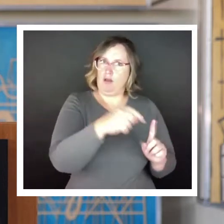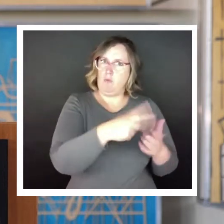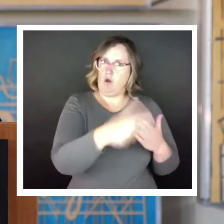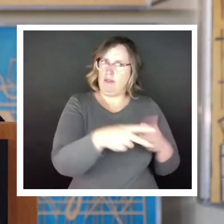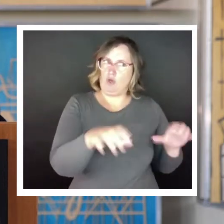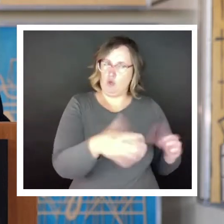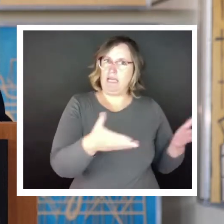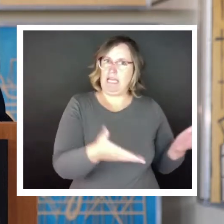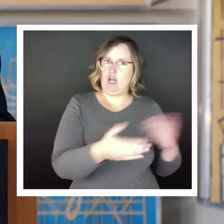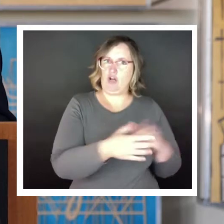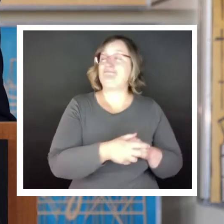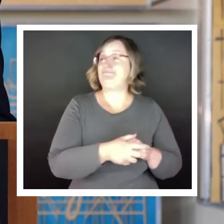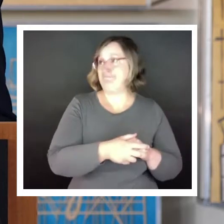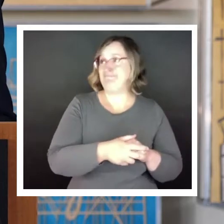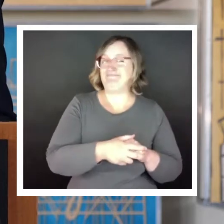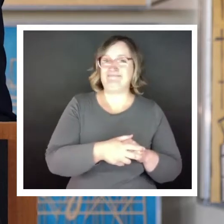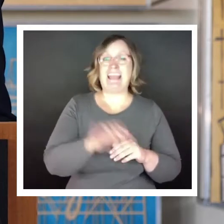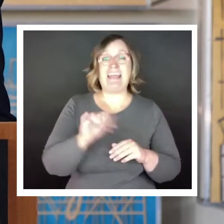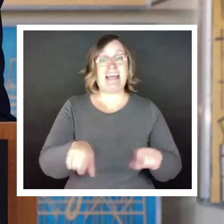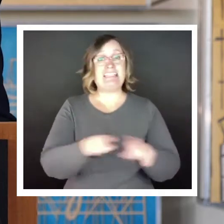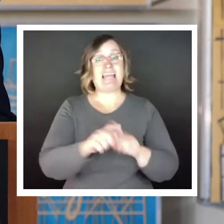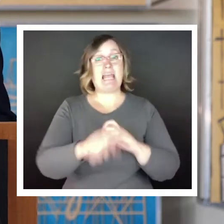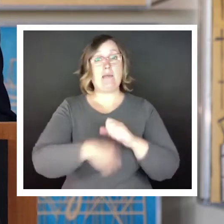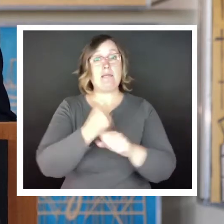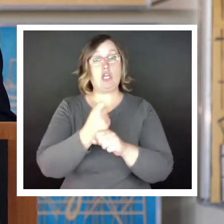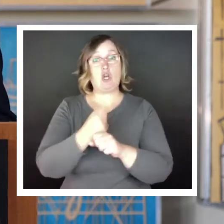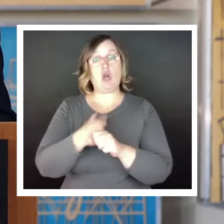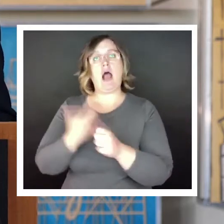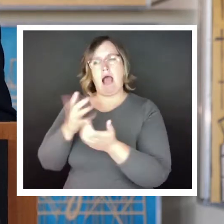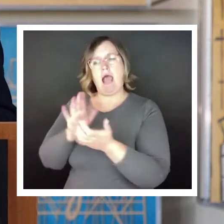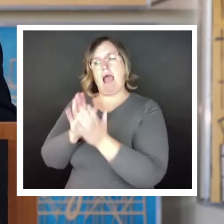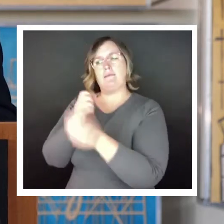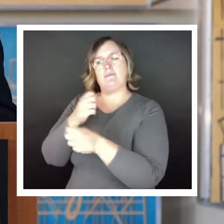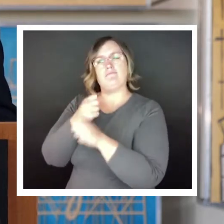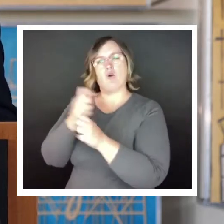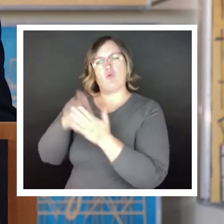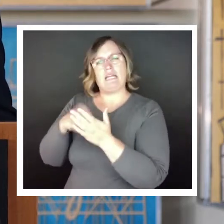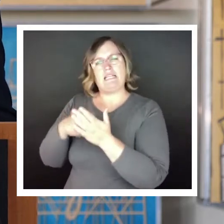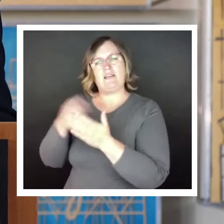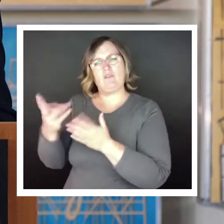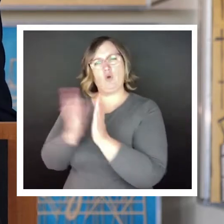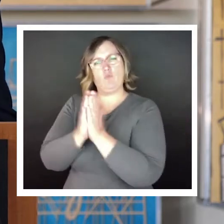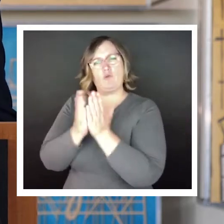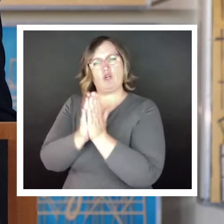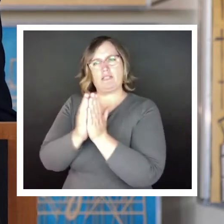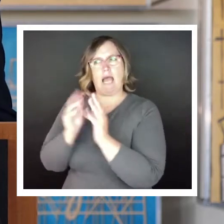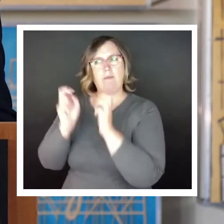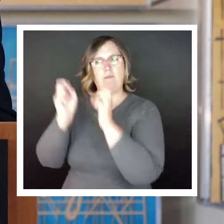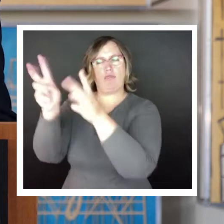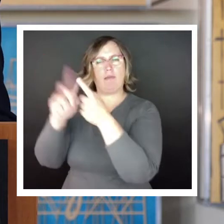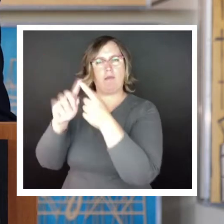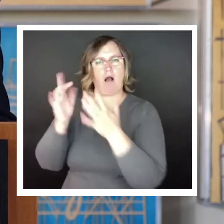That same year, I put a series of books I'd made online. For some of my autistic students, it was incredibly hard